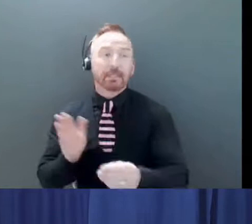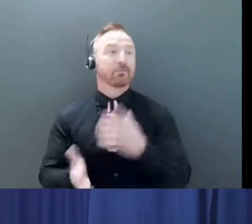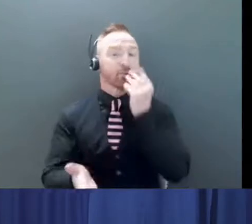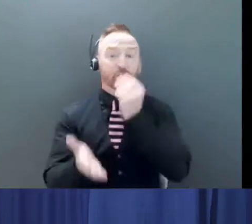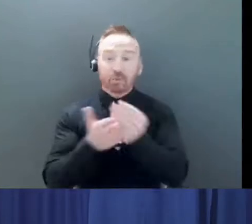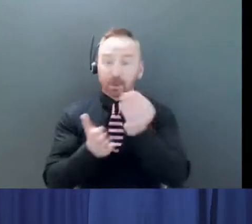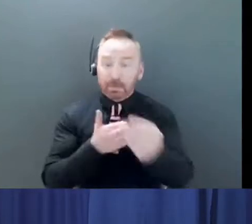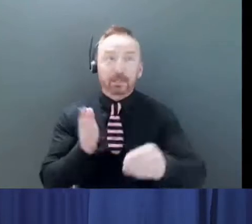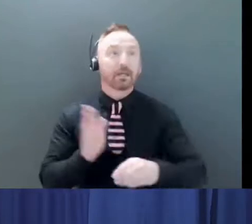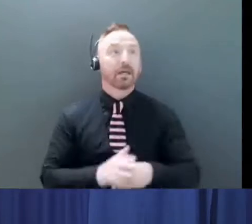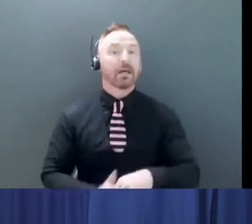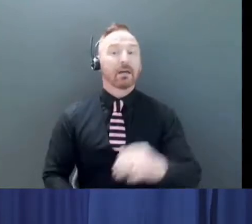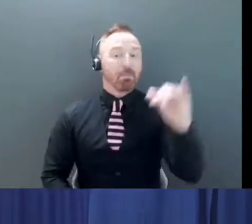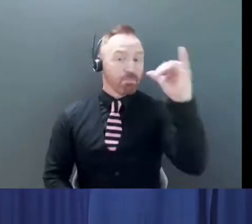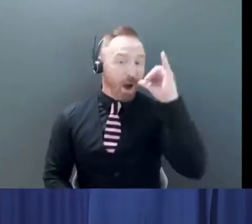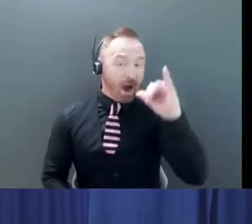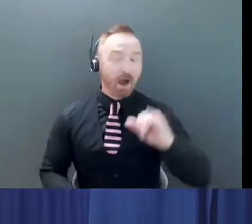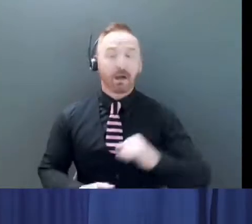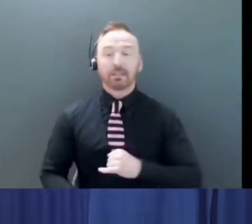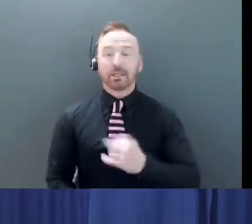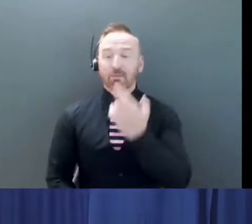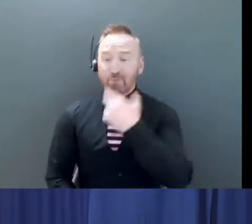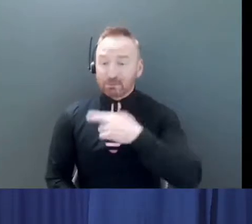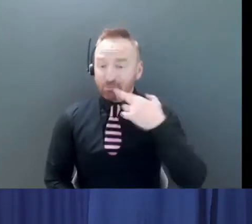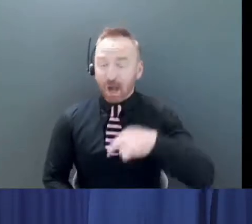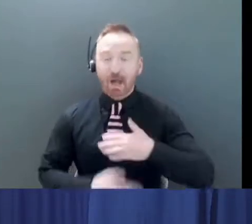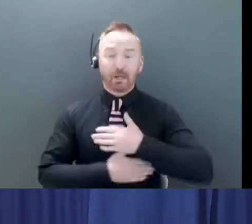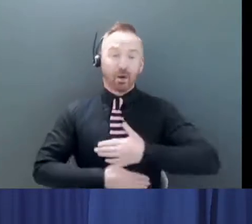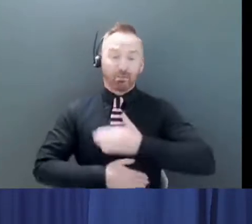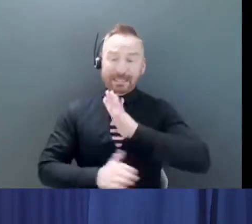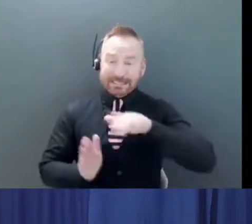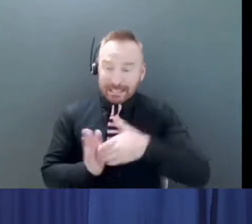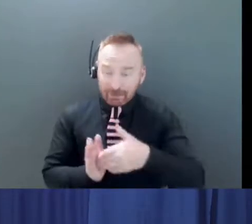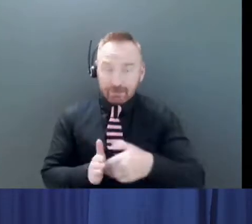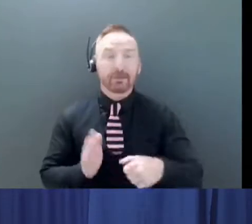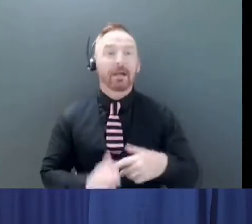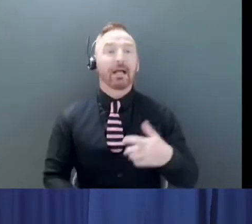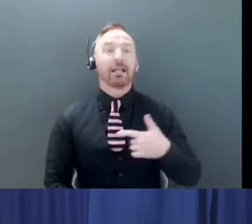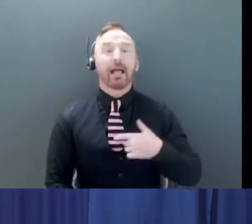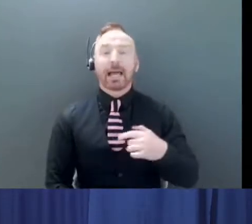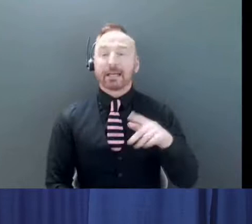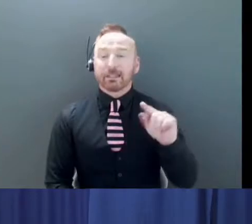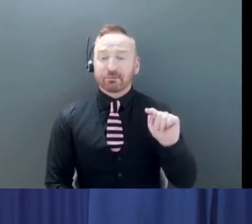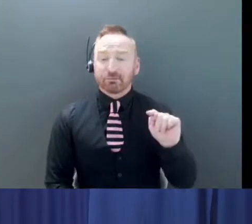recreational centres, public or private transit. We encourage everyone to respect